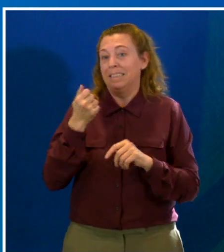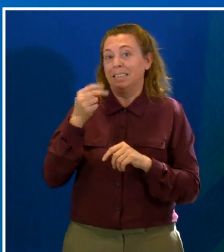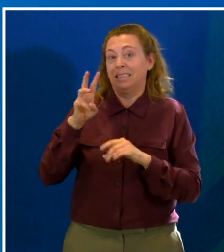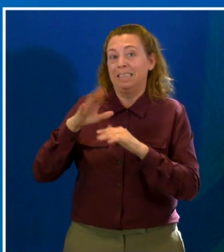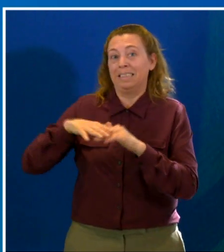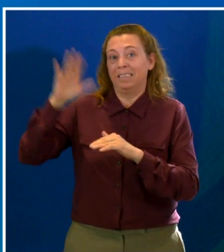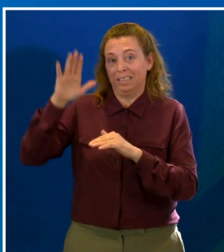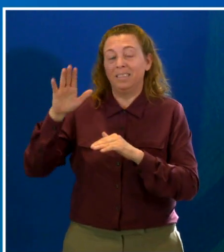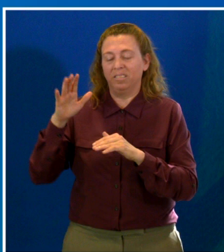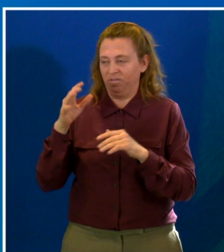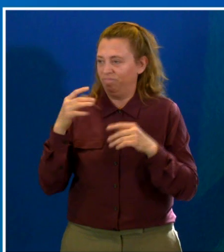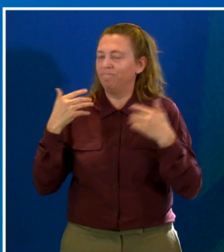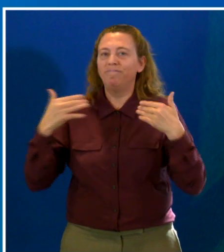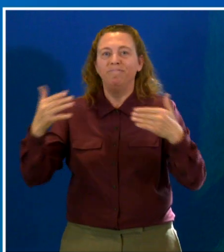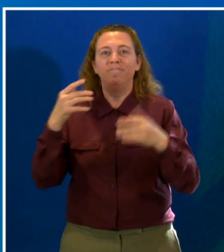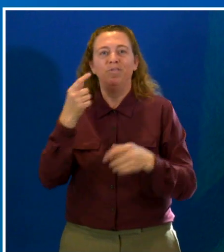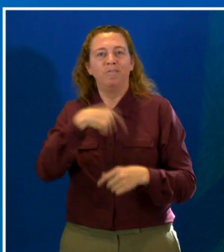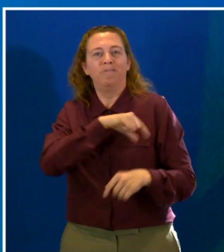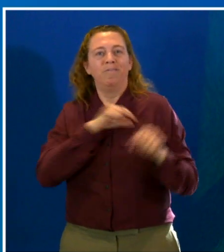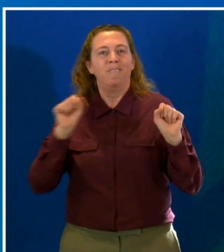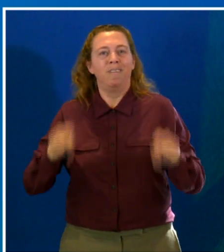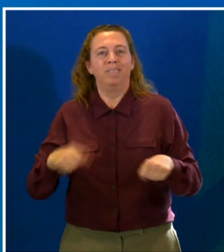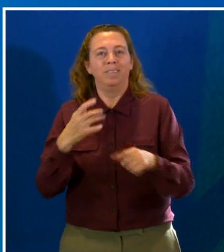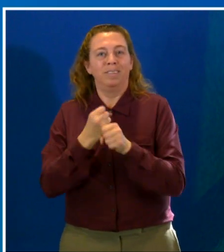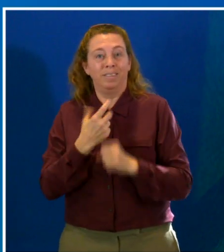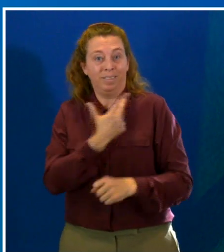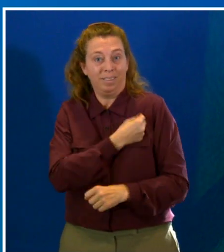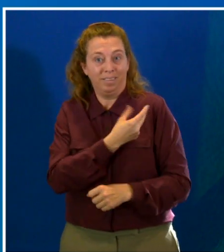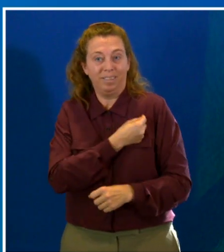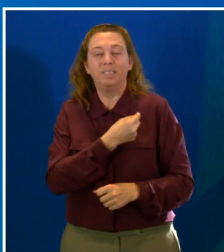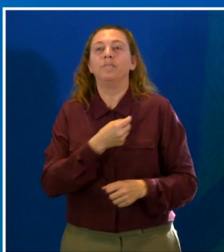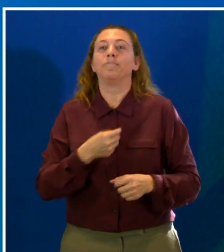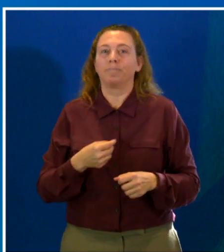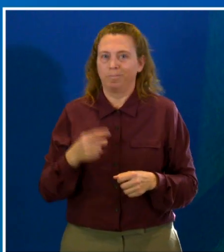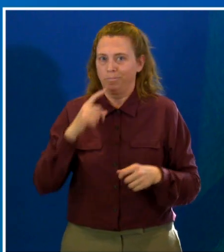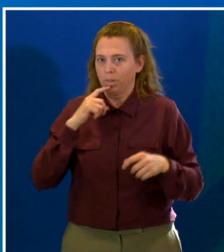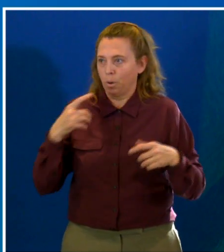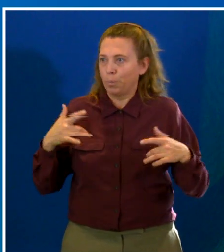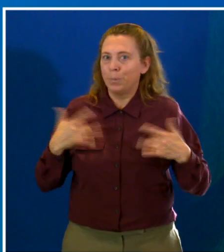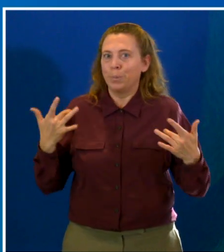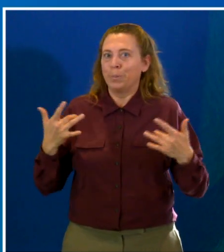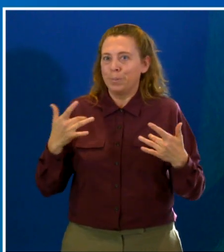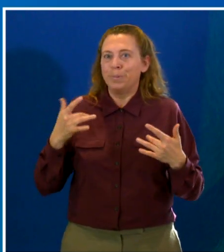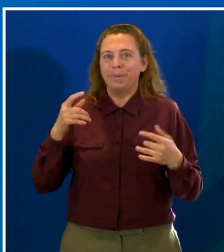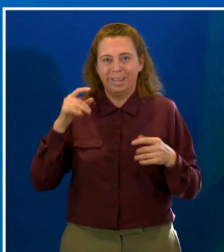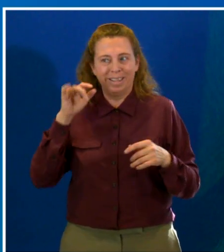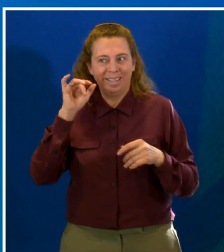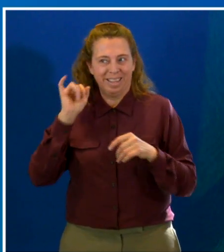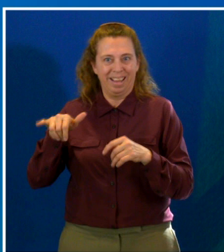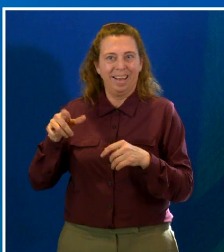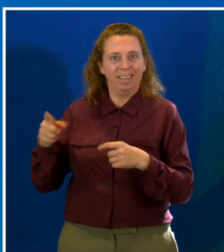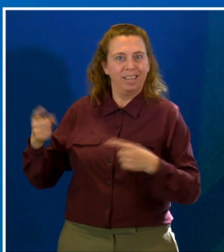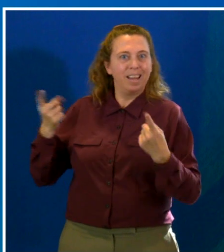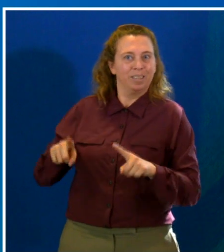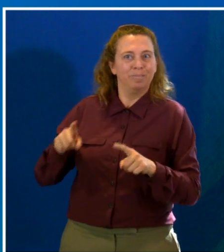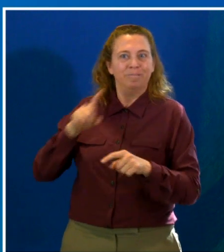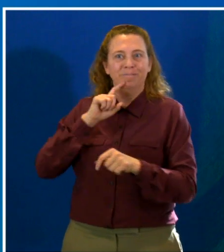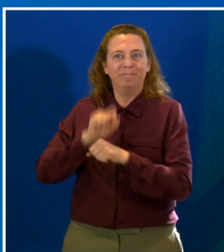While we are excited for this expansion in eligibility, it will remain important to stay patient with our local health